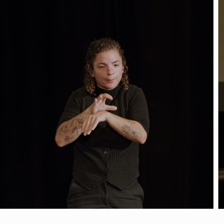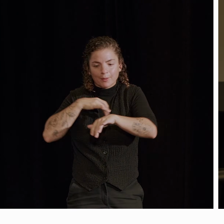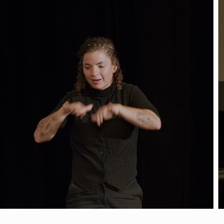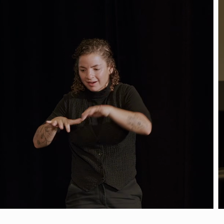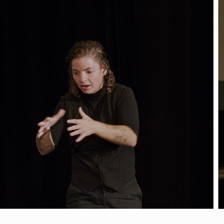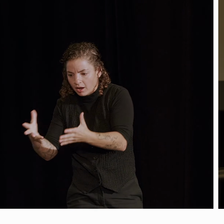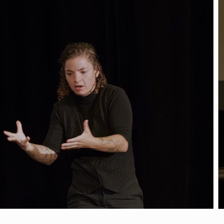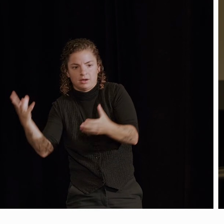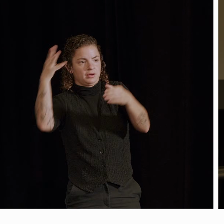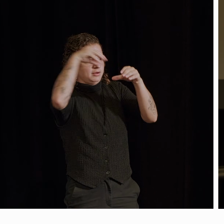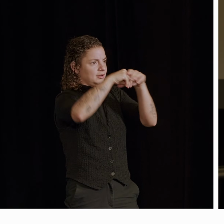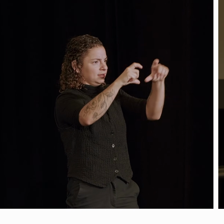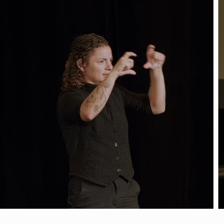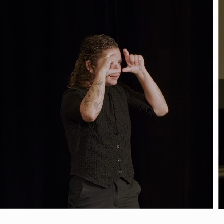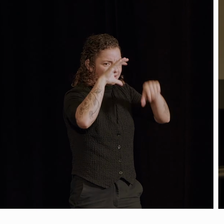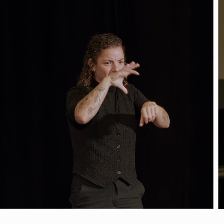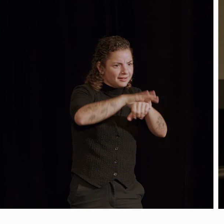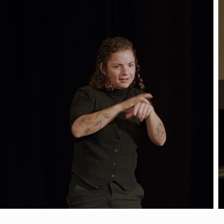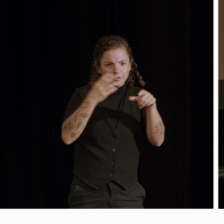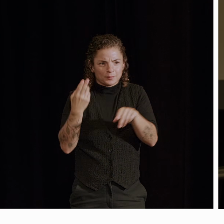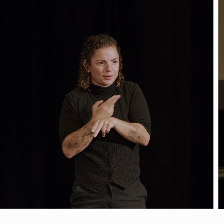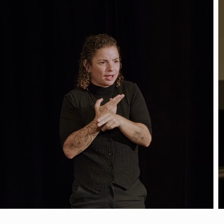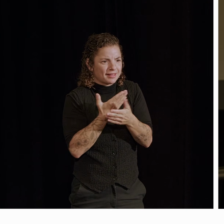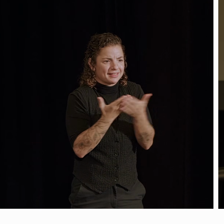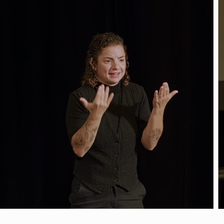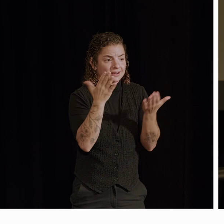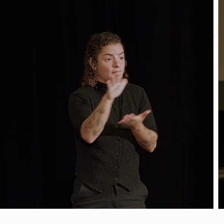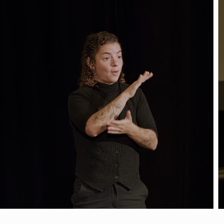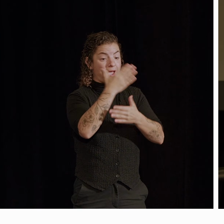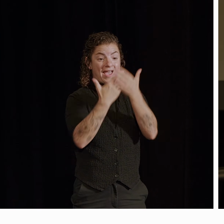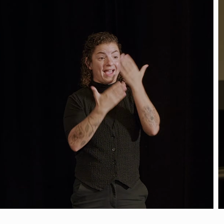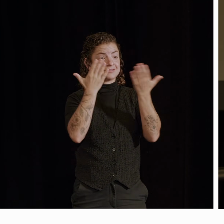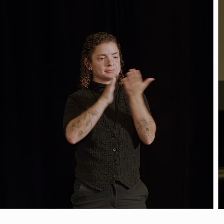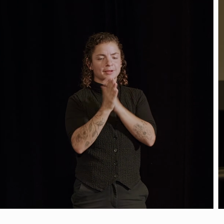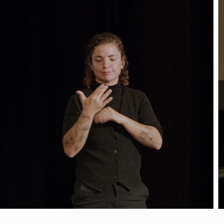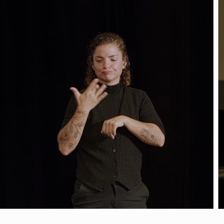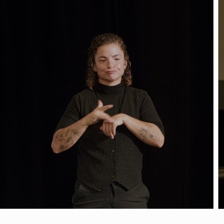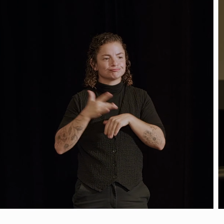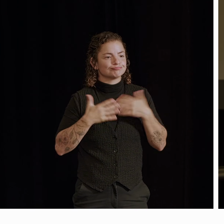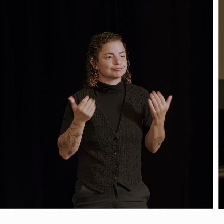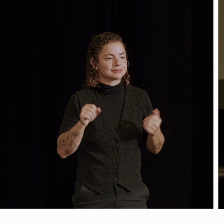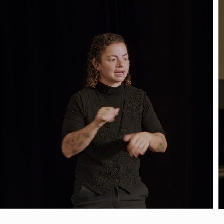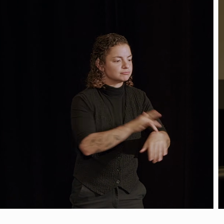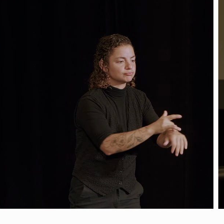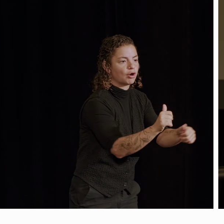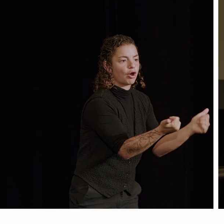But the real question before us isn't simply, well, what is technically possible?